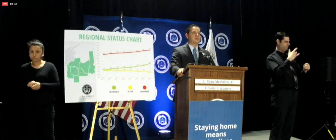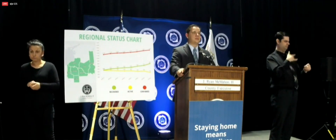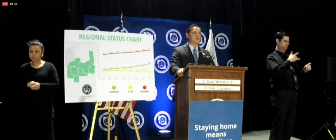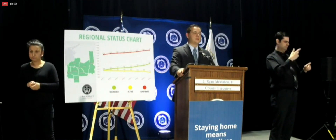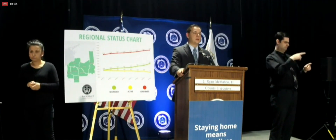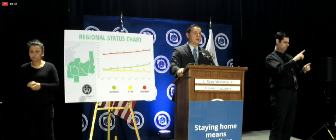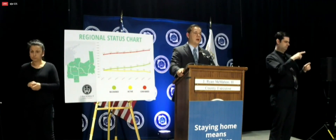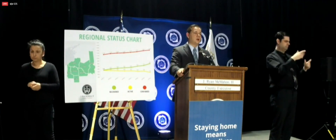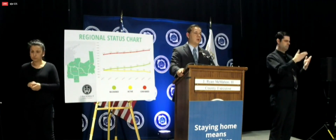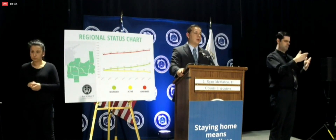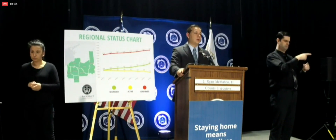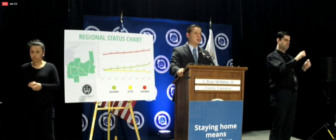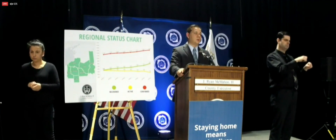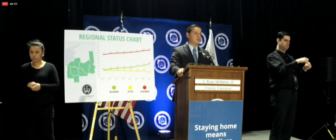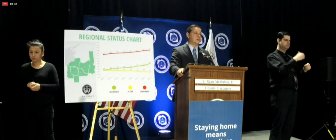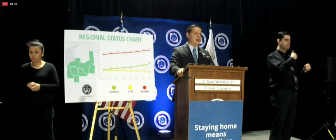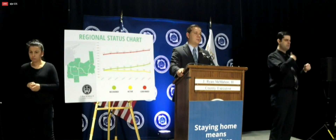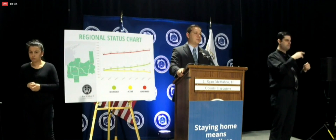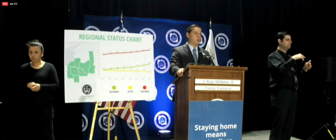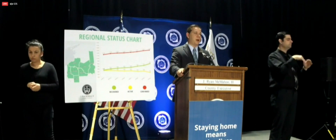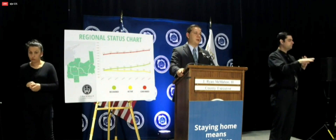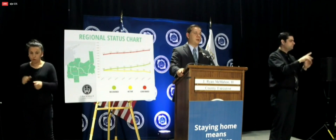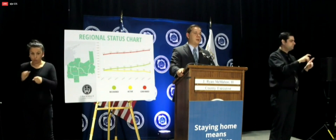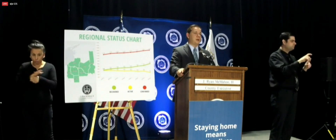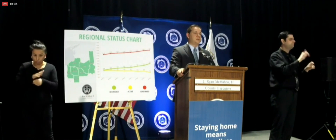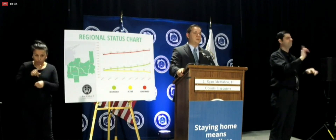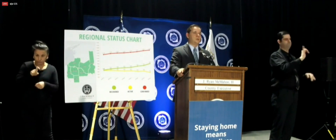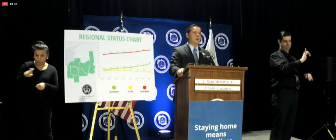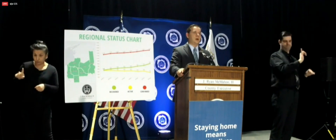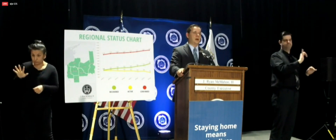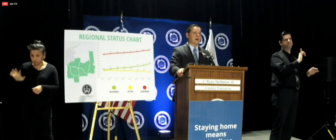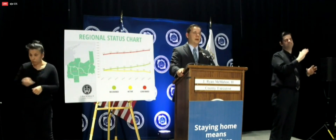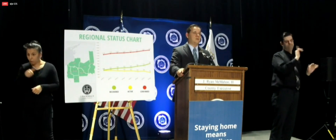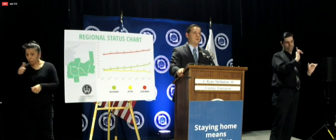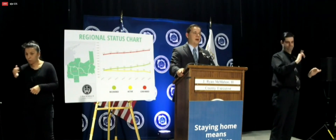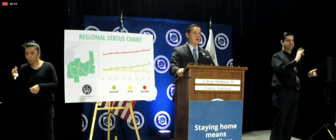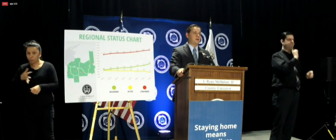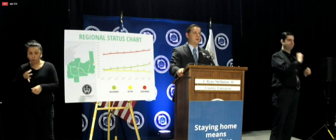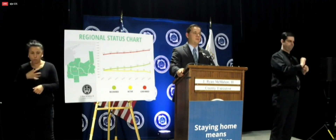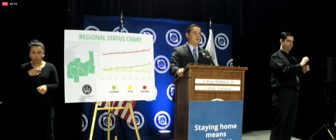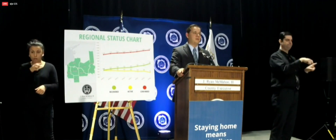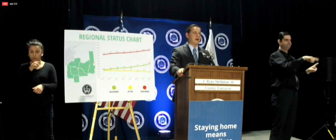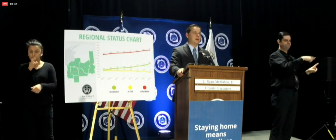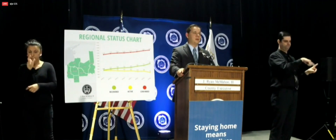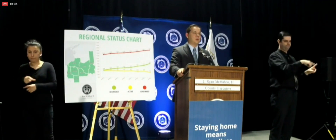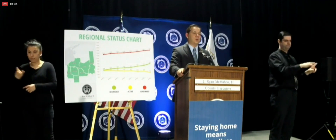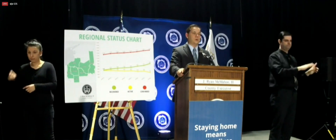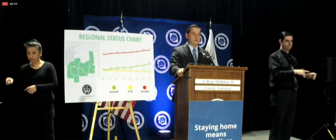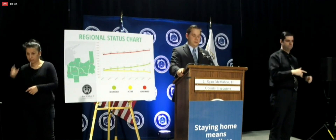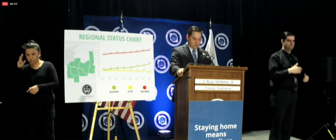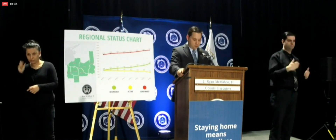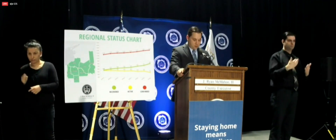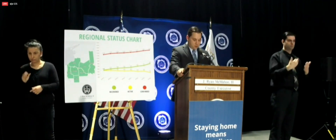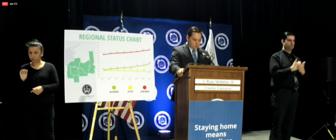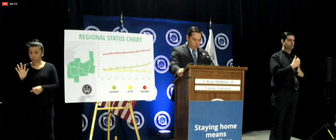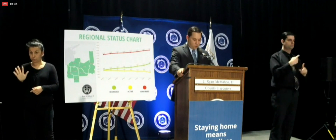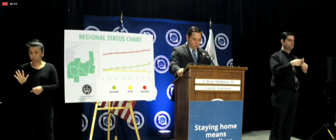NOT BE TESTED. WE HAVE BEEN DOING THAT AND FINDING NEW CASE, CRITICAL TO